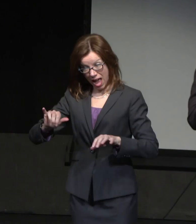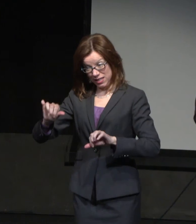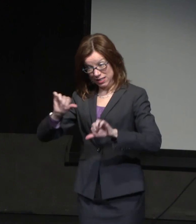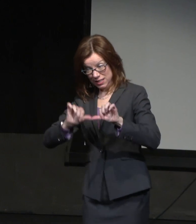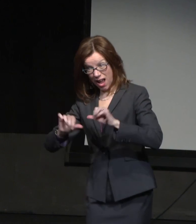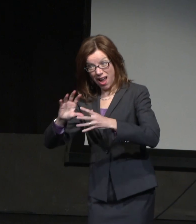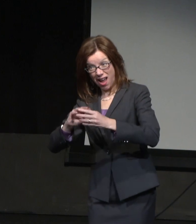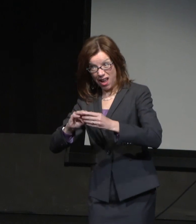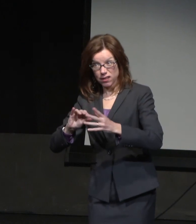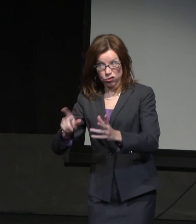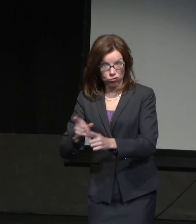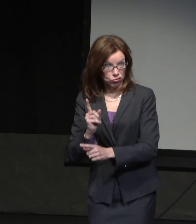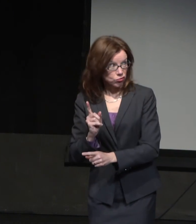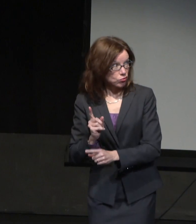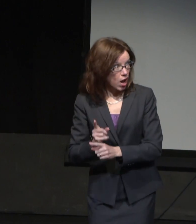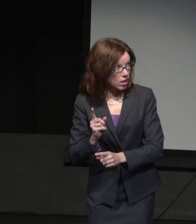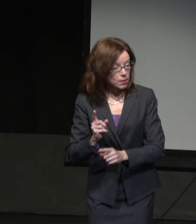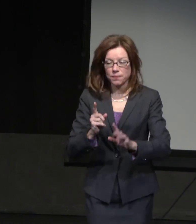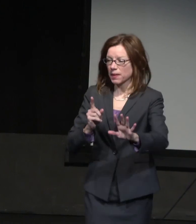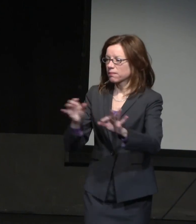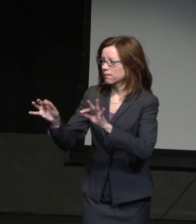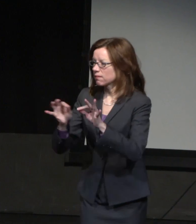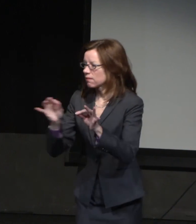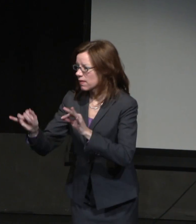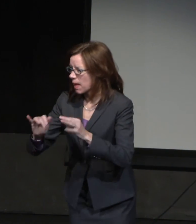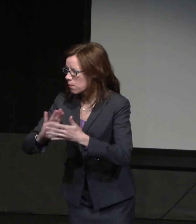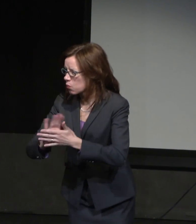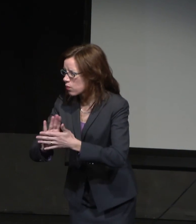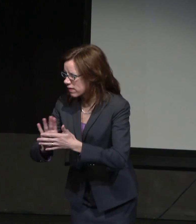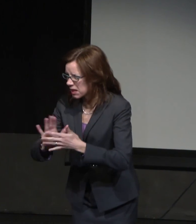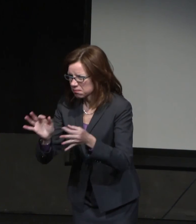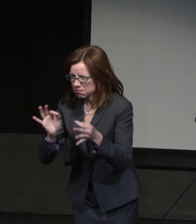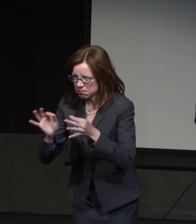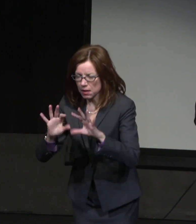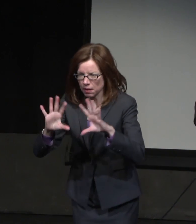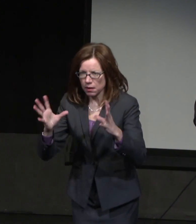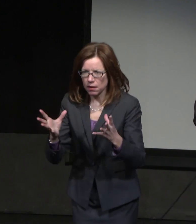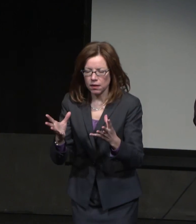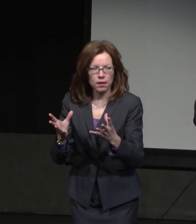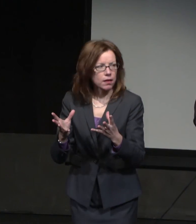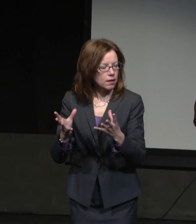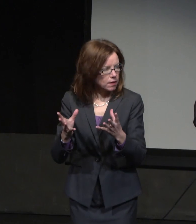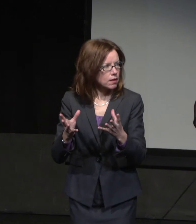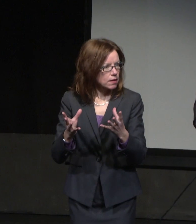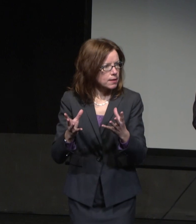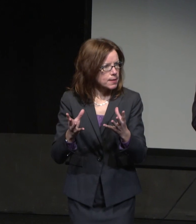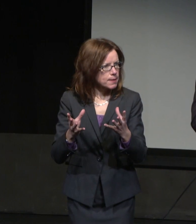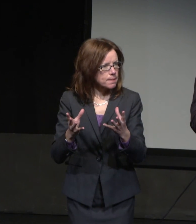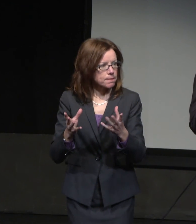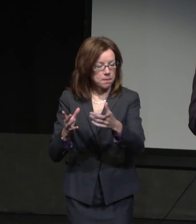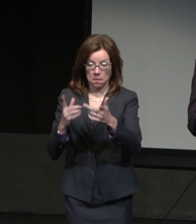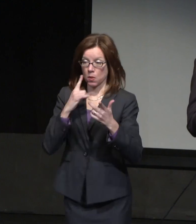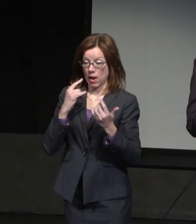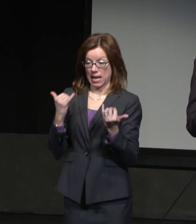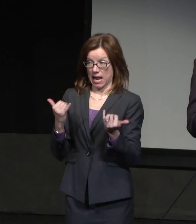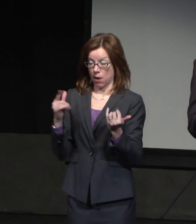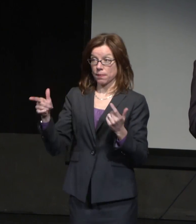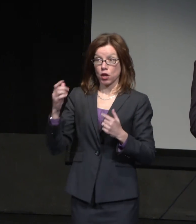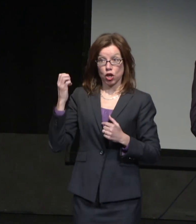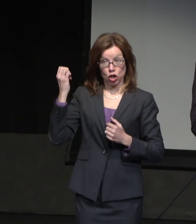Let me tell you what the science was. Right now, Europe is much warmer than it should be